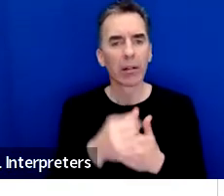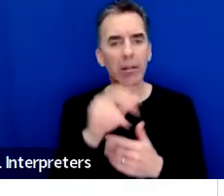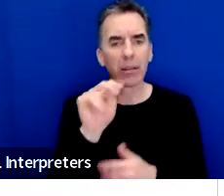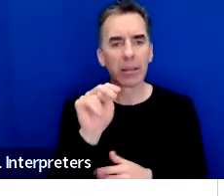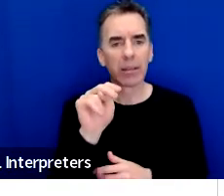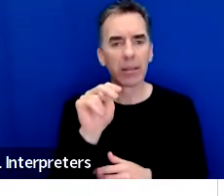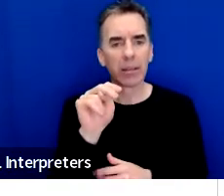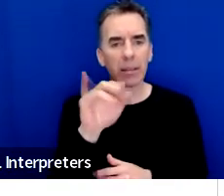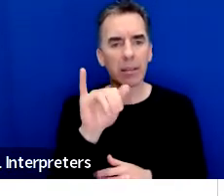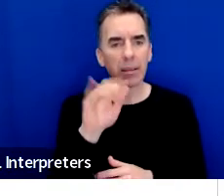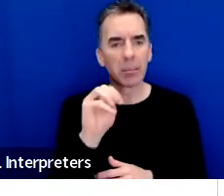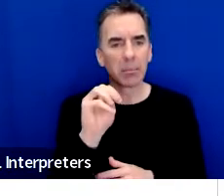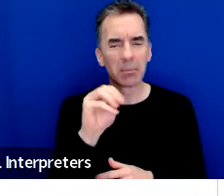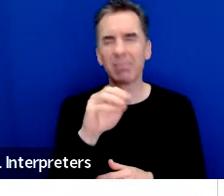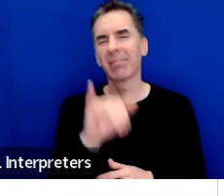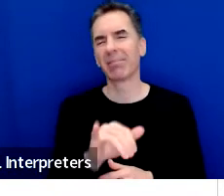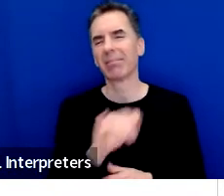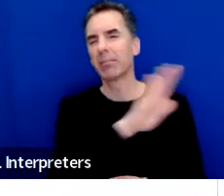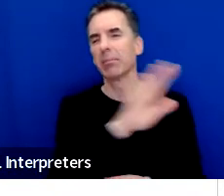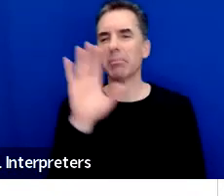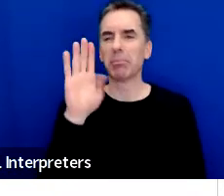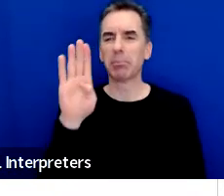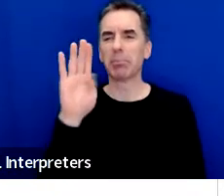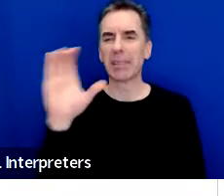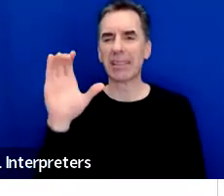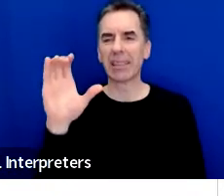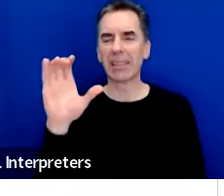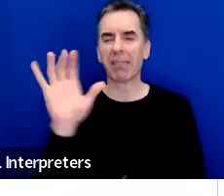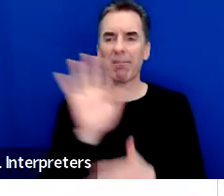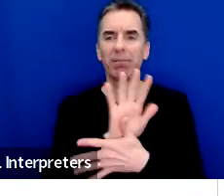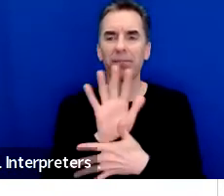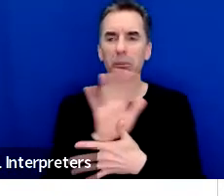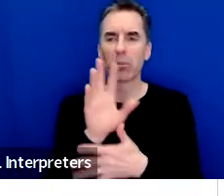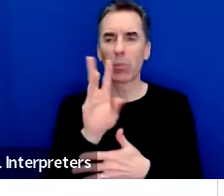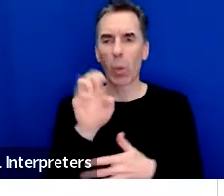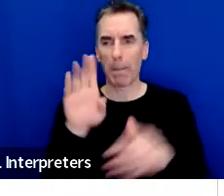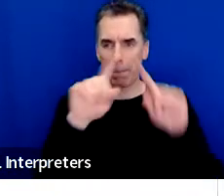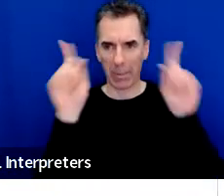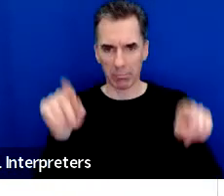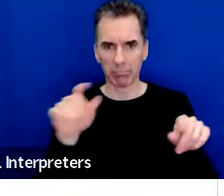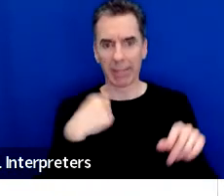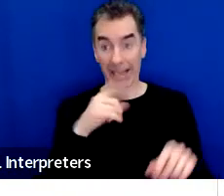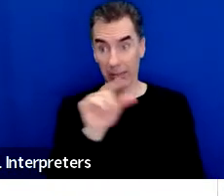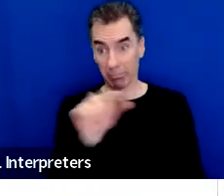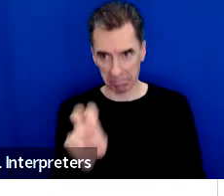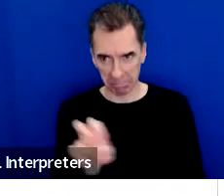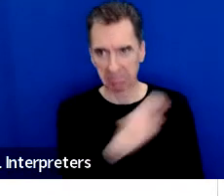It's on the BBC Films website. And this I just check I'm not going to click it, but